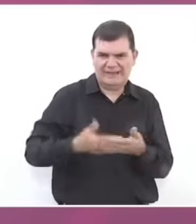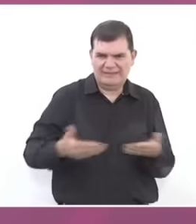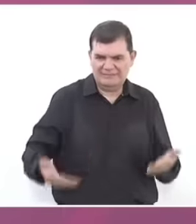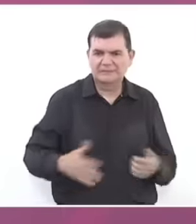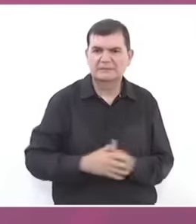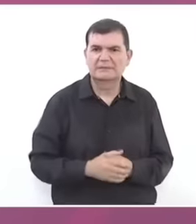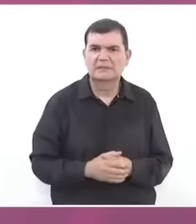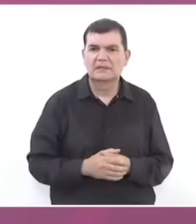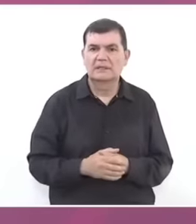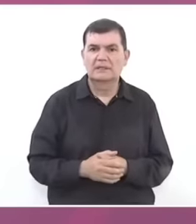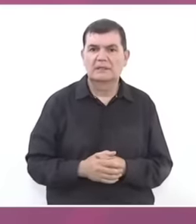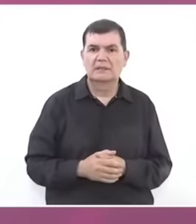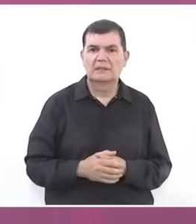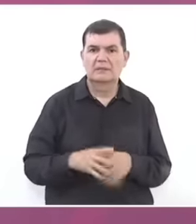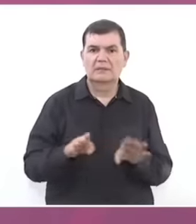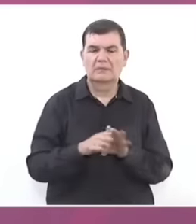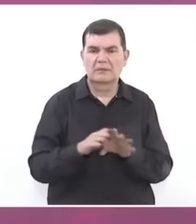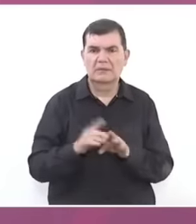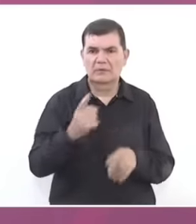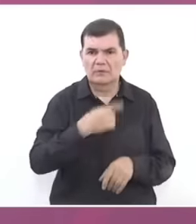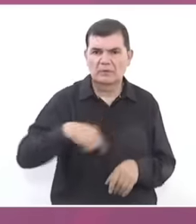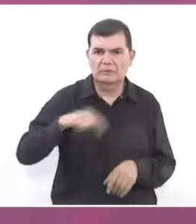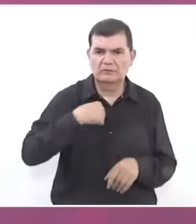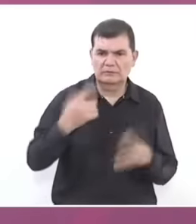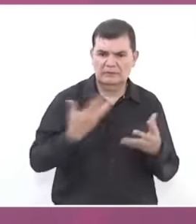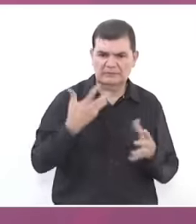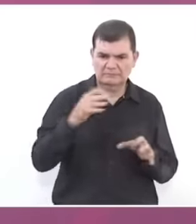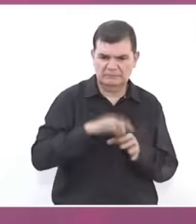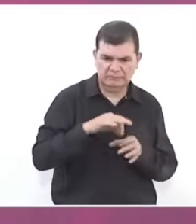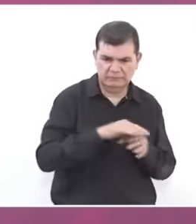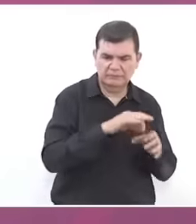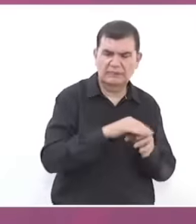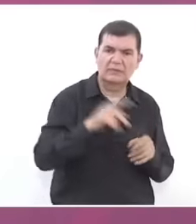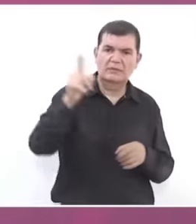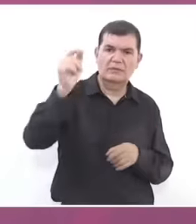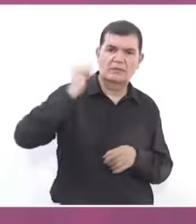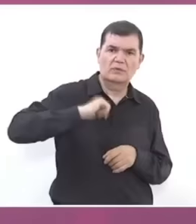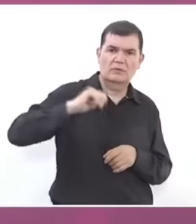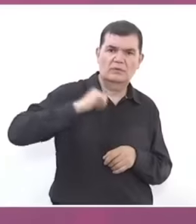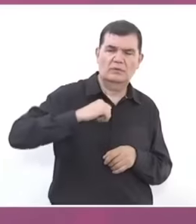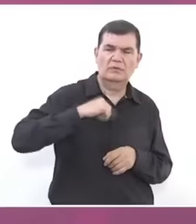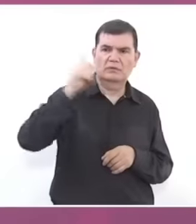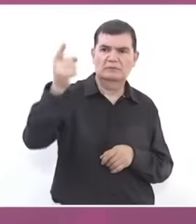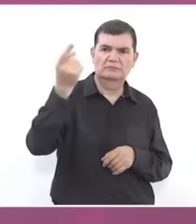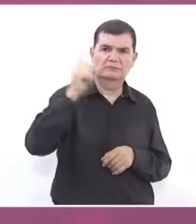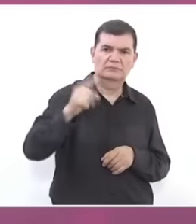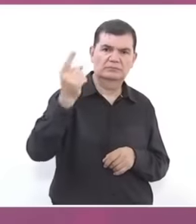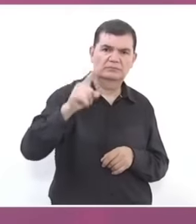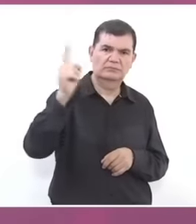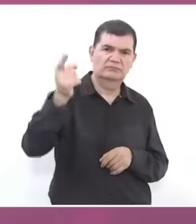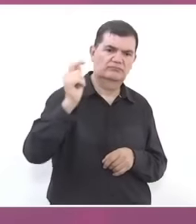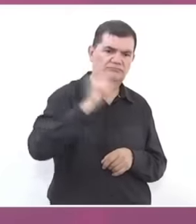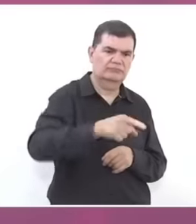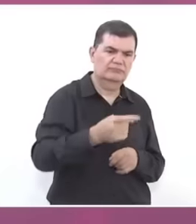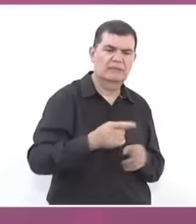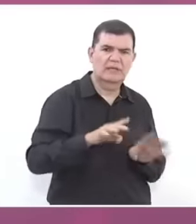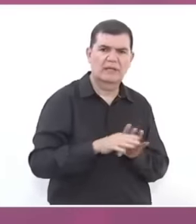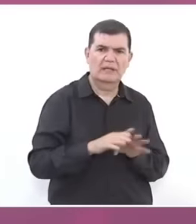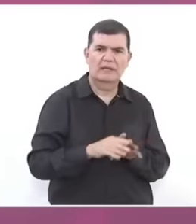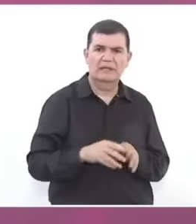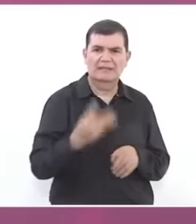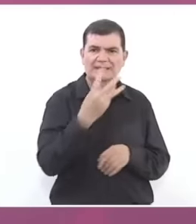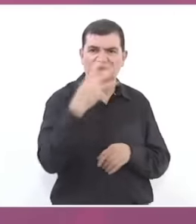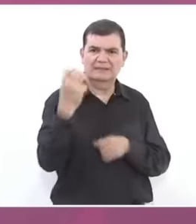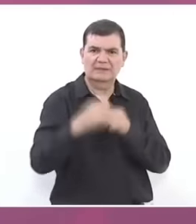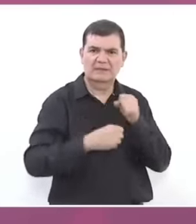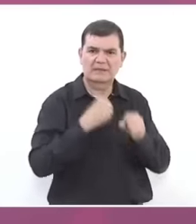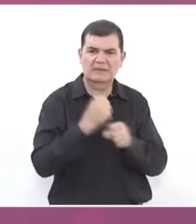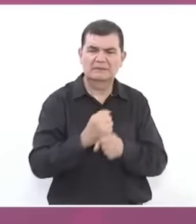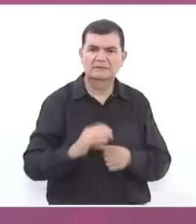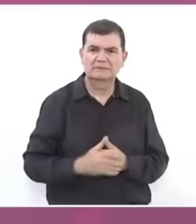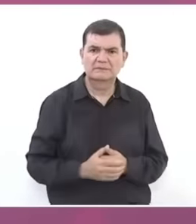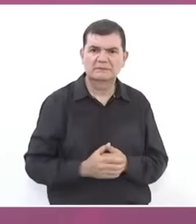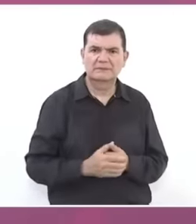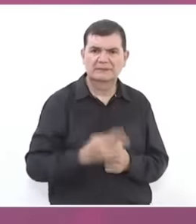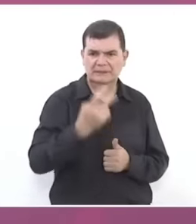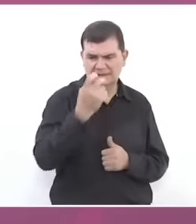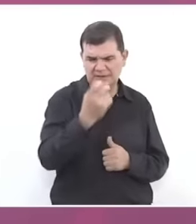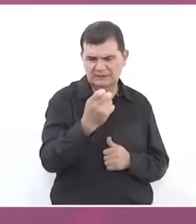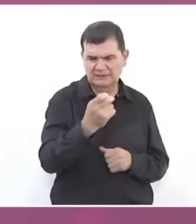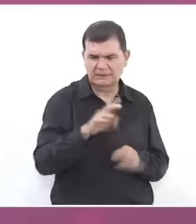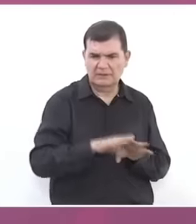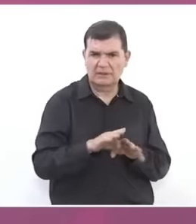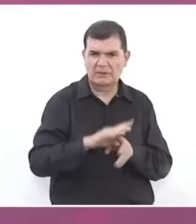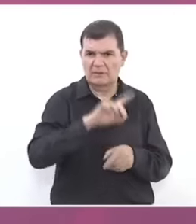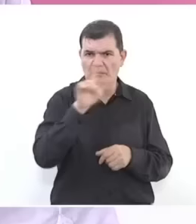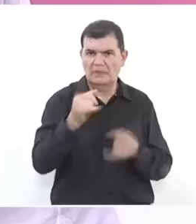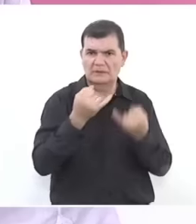than we elect them And at that time I designated them 300 years later comes independence